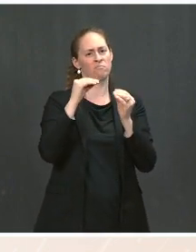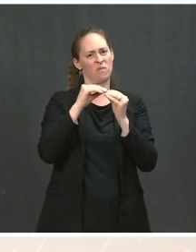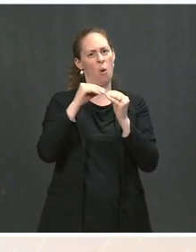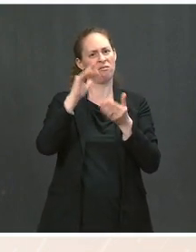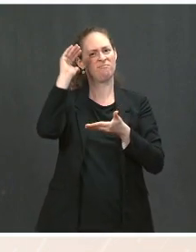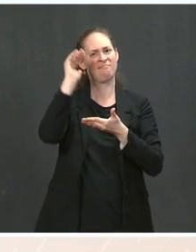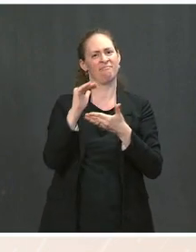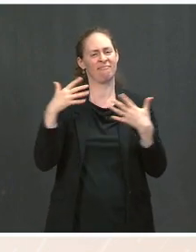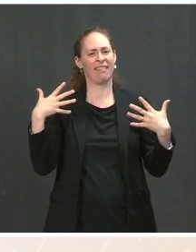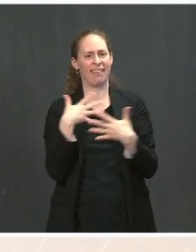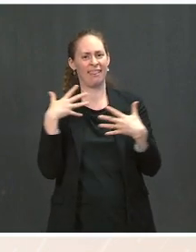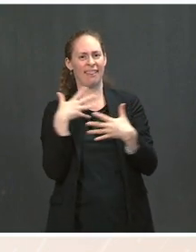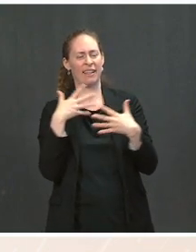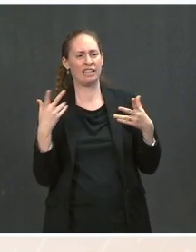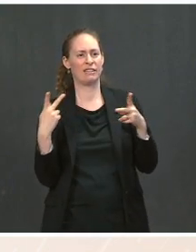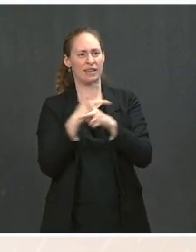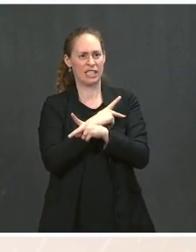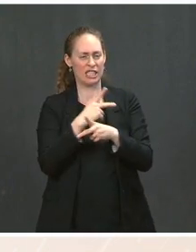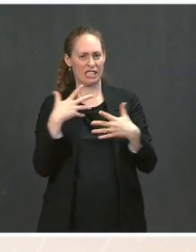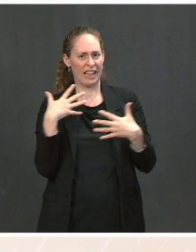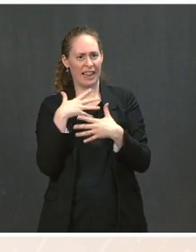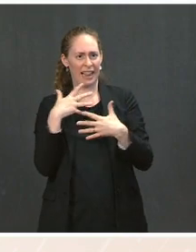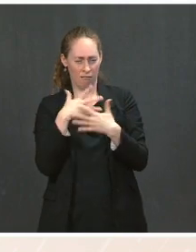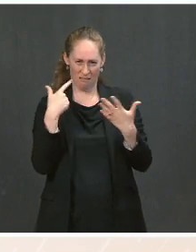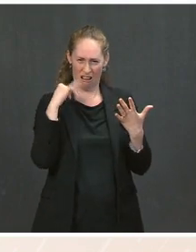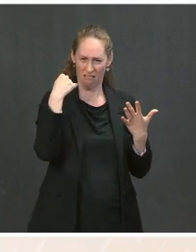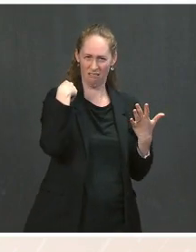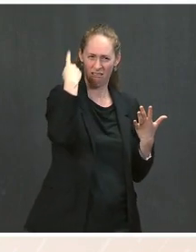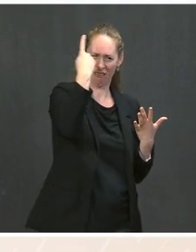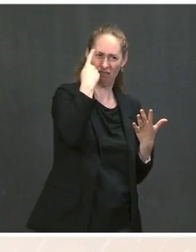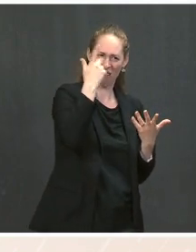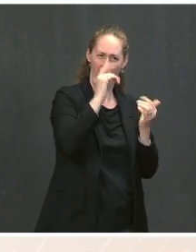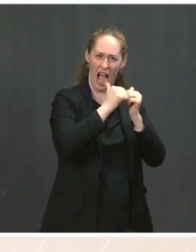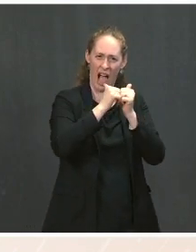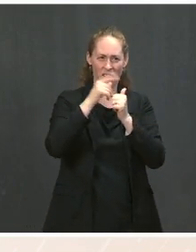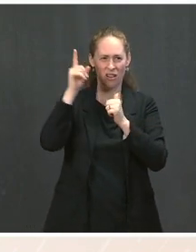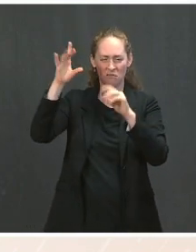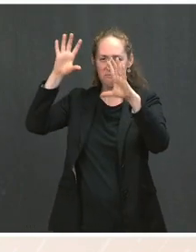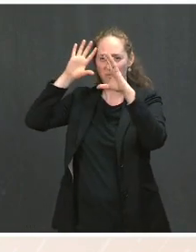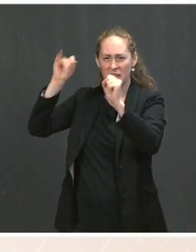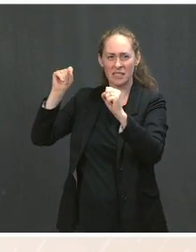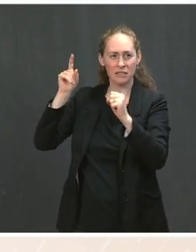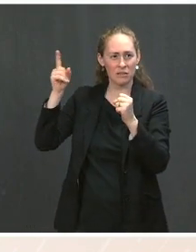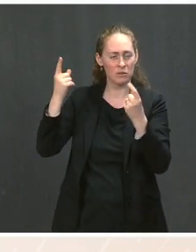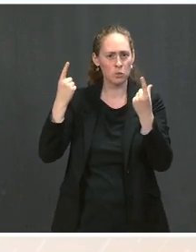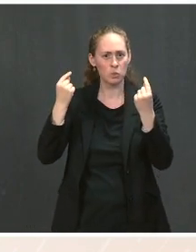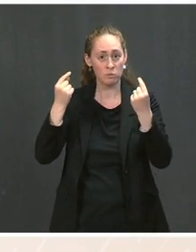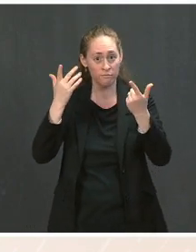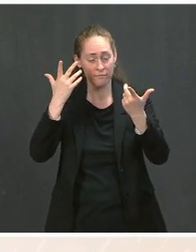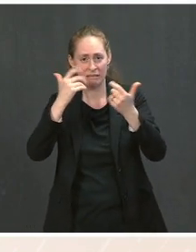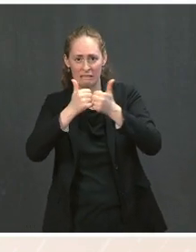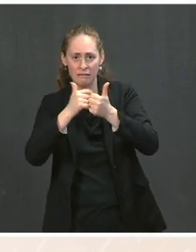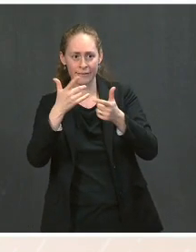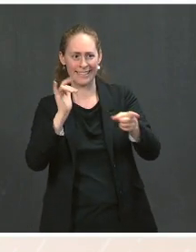and what is the White House doing proactively to try to deal with issues of vaccine hesitancy? Ms. Psaki: Well, first, to be clear,